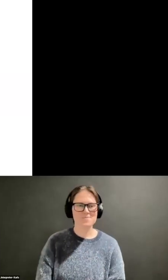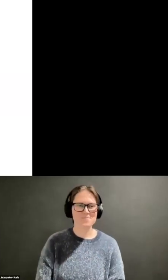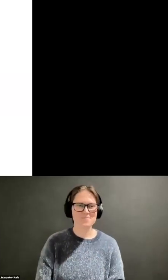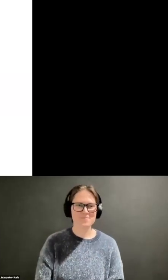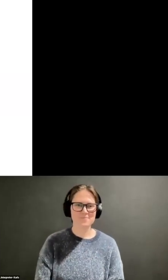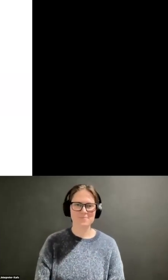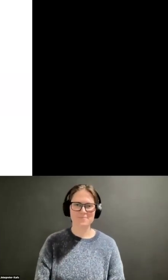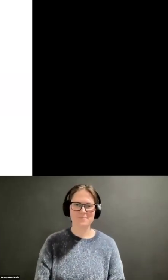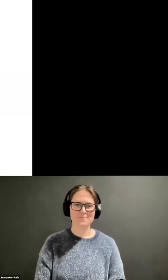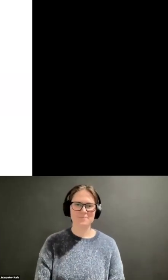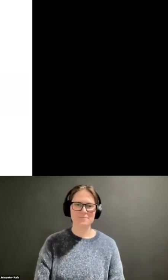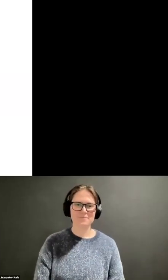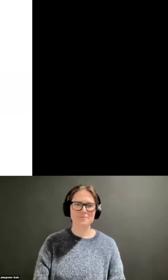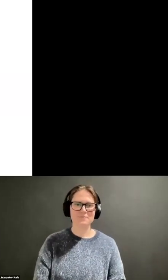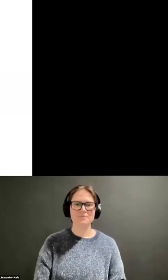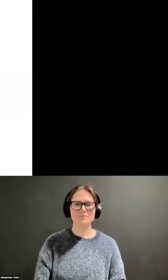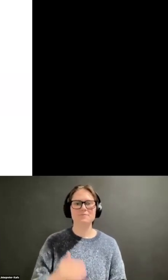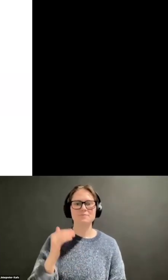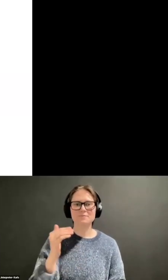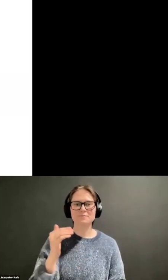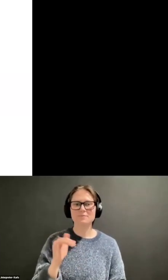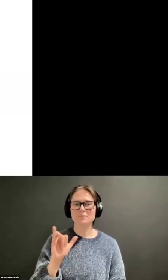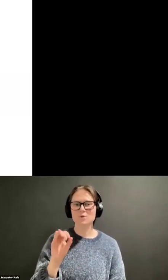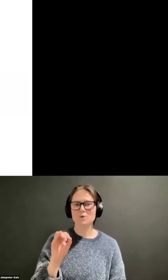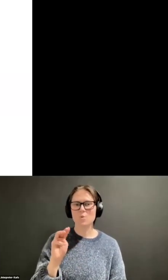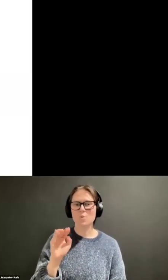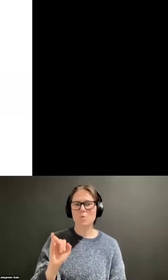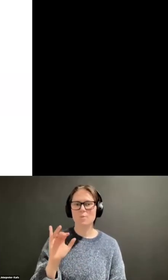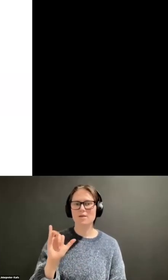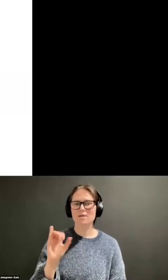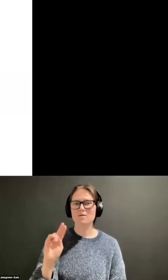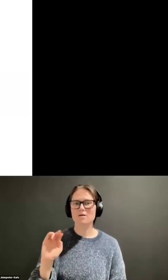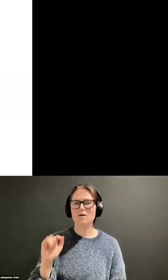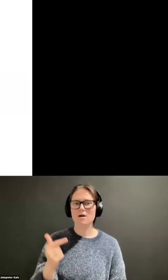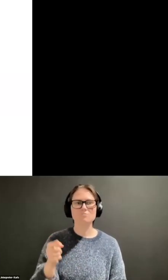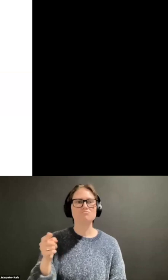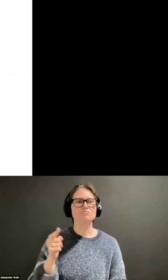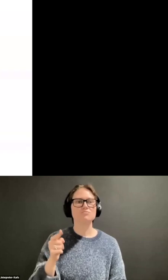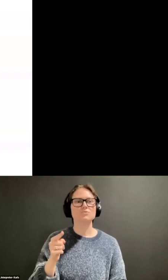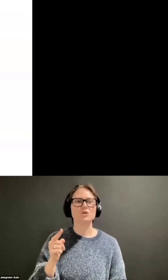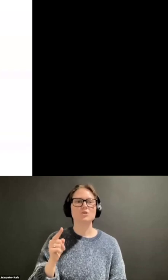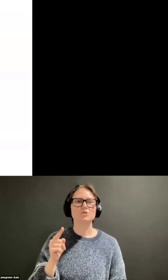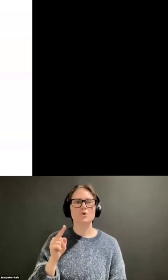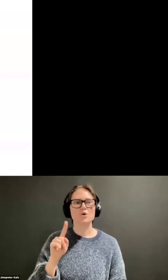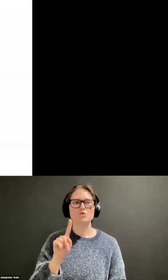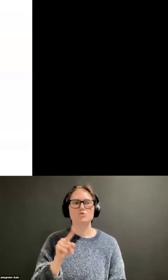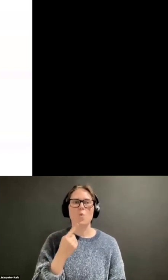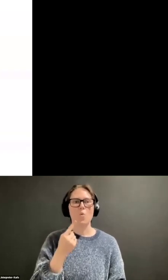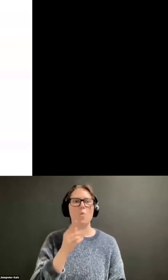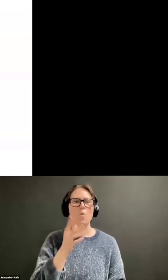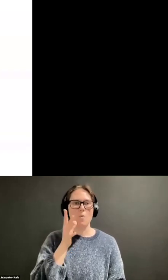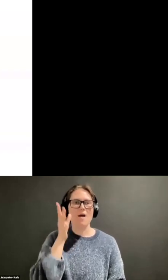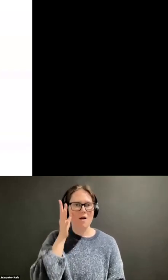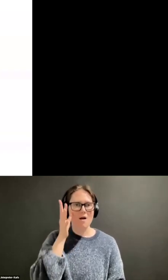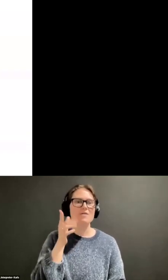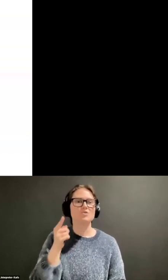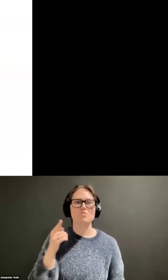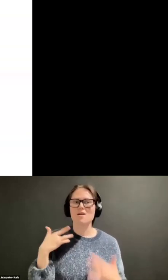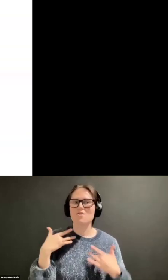Yomi Young is a solo parent to a thriving, spirited preschooler nicknamed